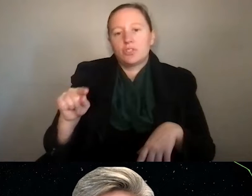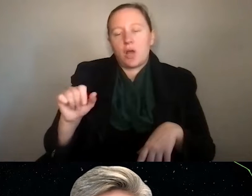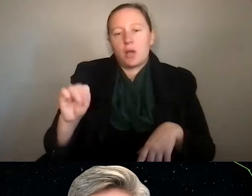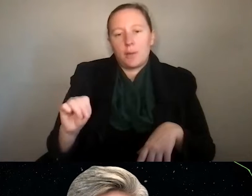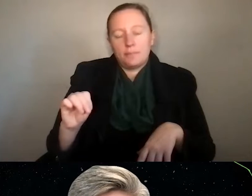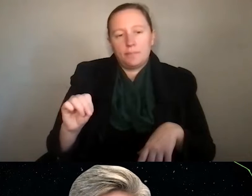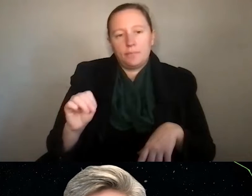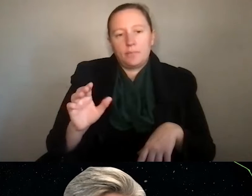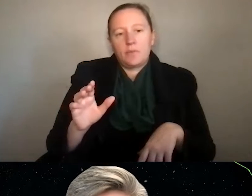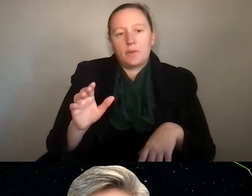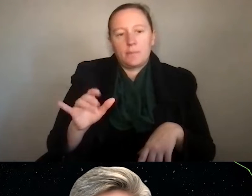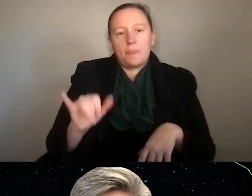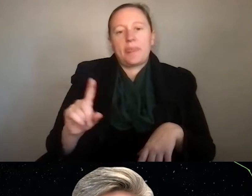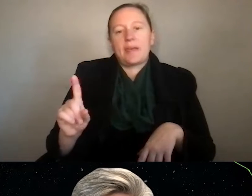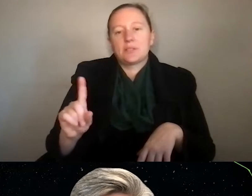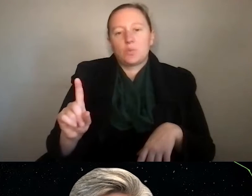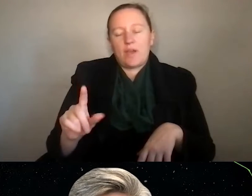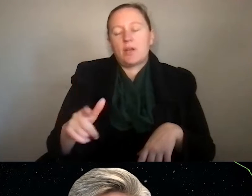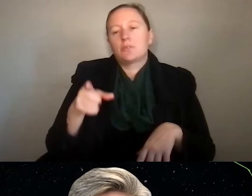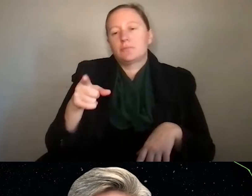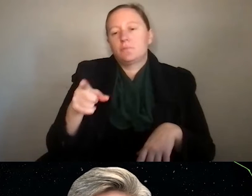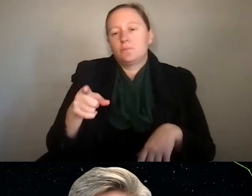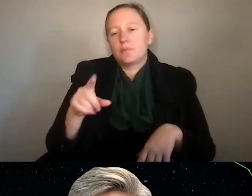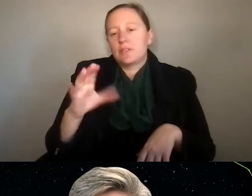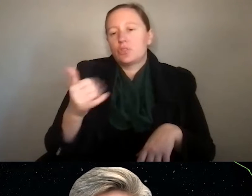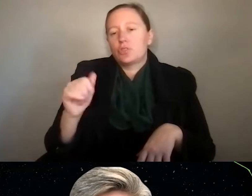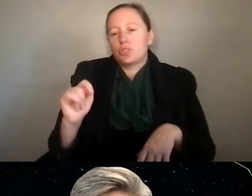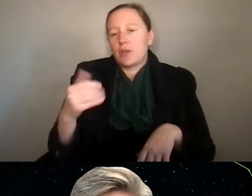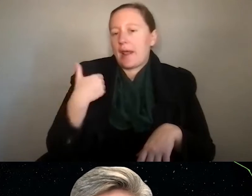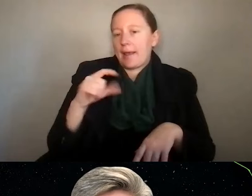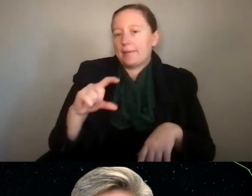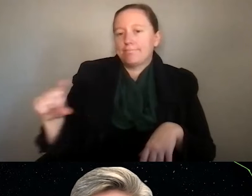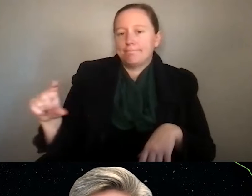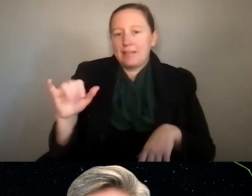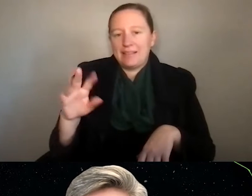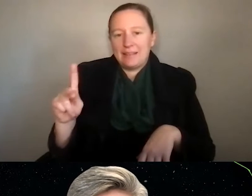That is posted in the chat. Devona had already answered that,